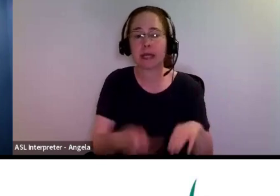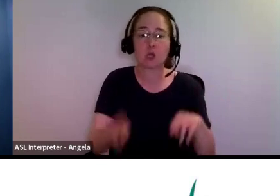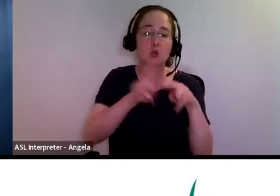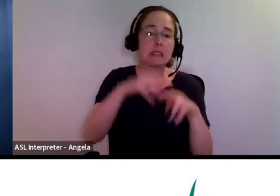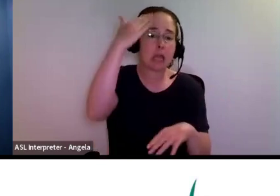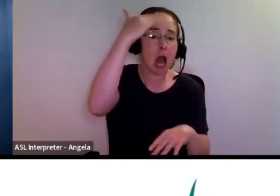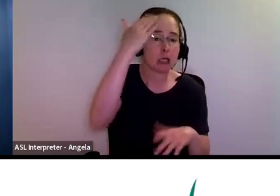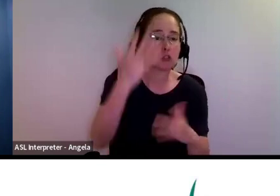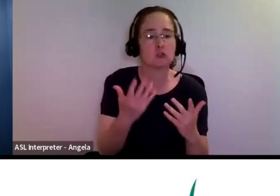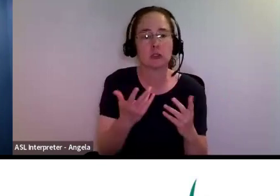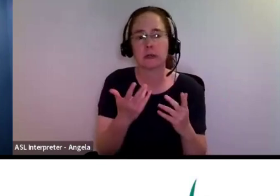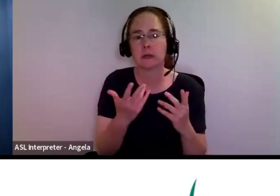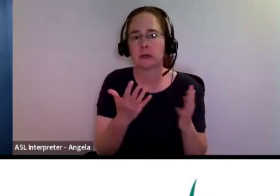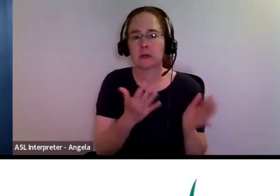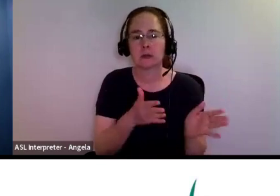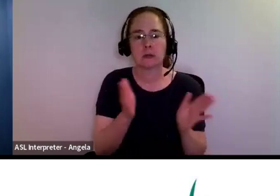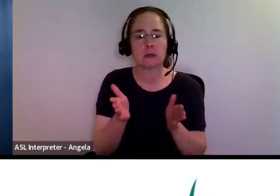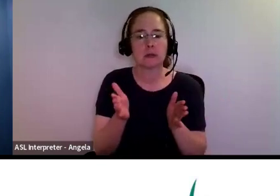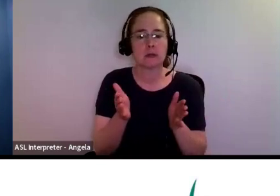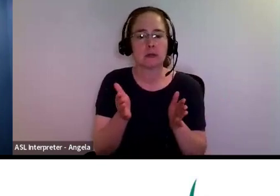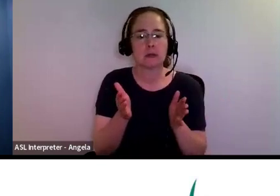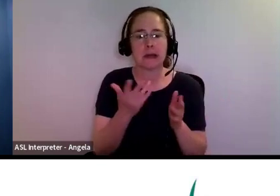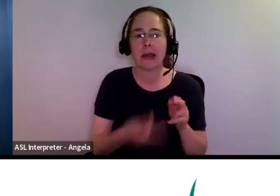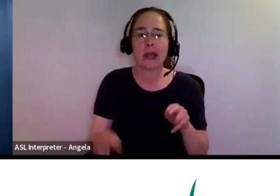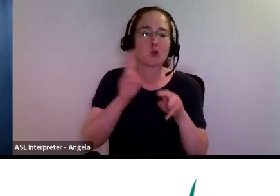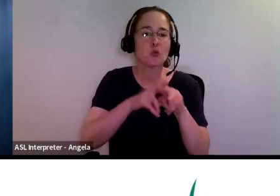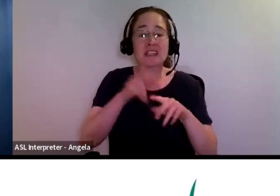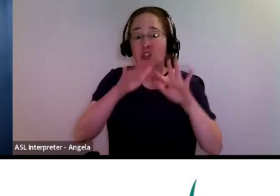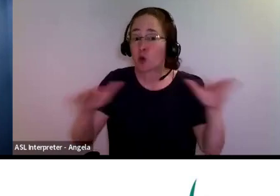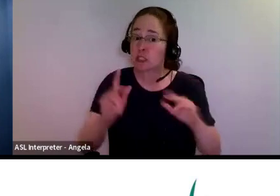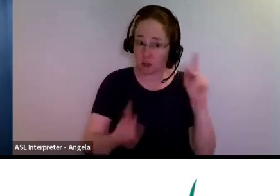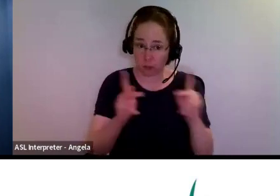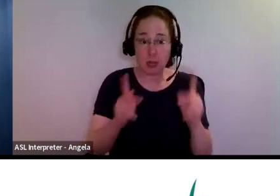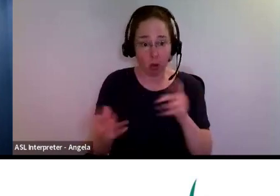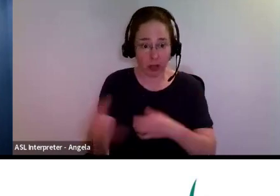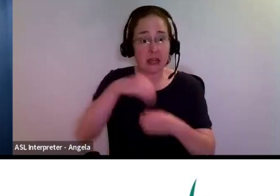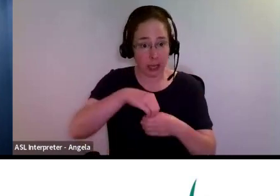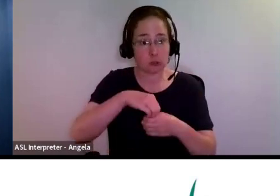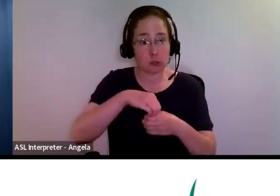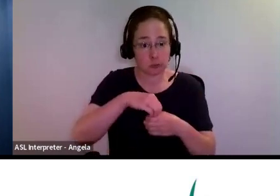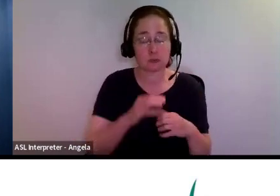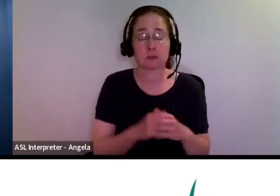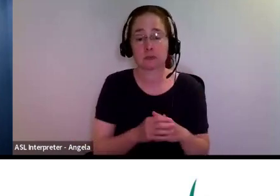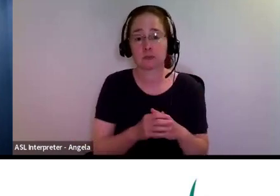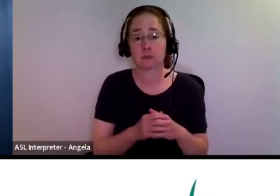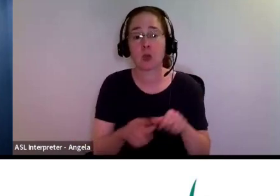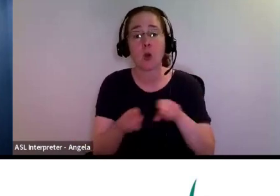increases in diversity of people engaged, and increases in the